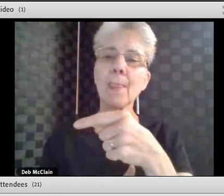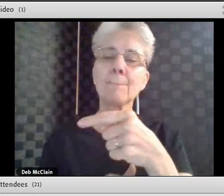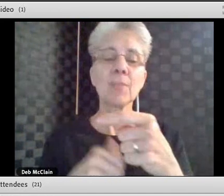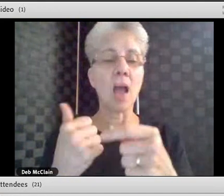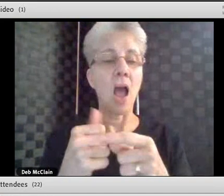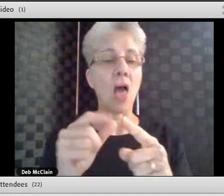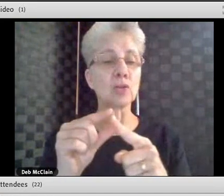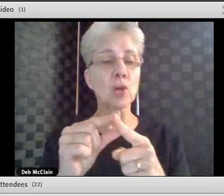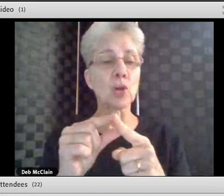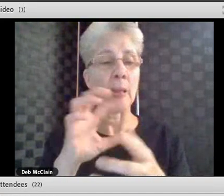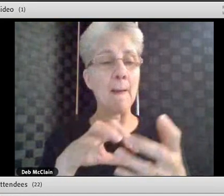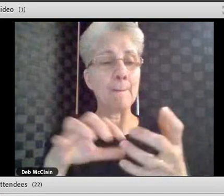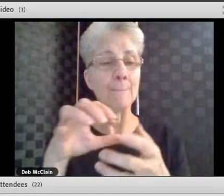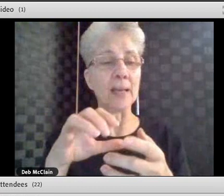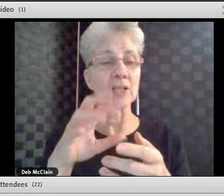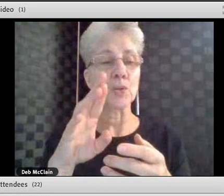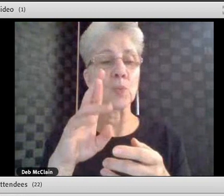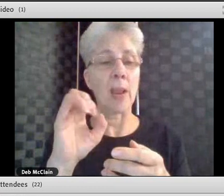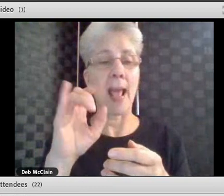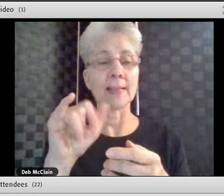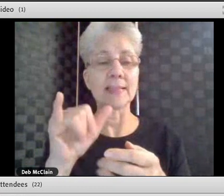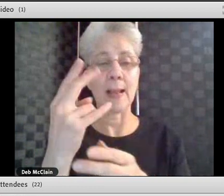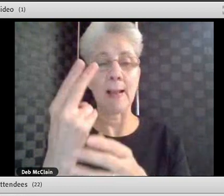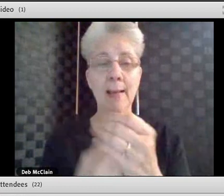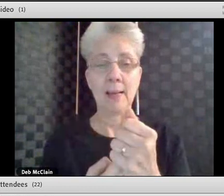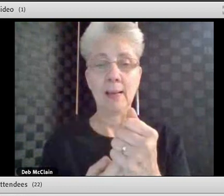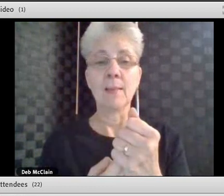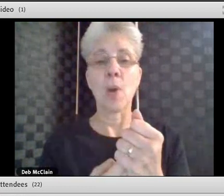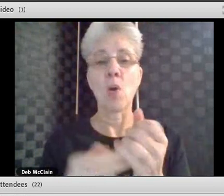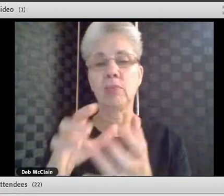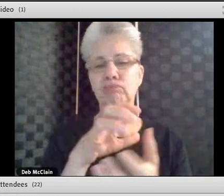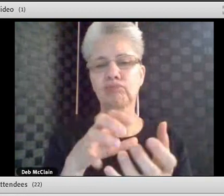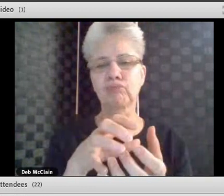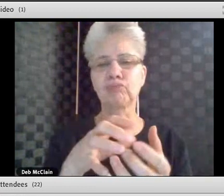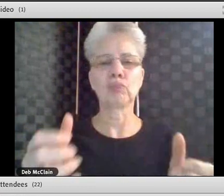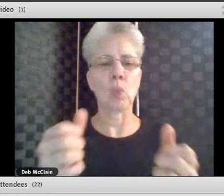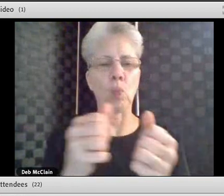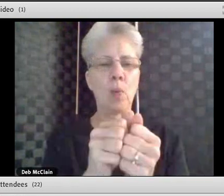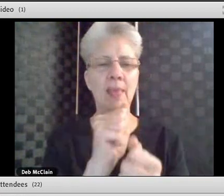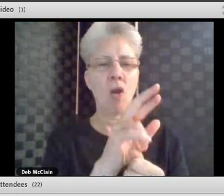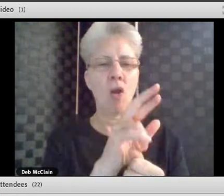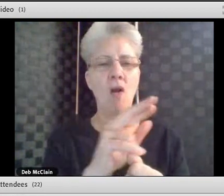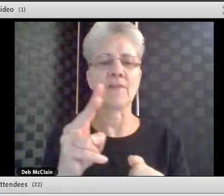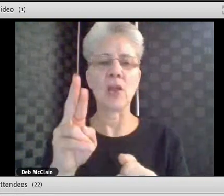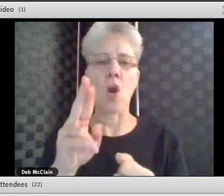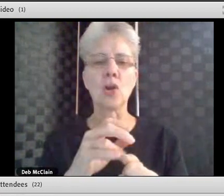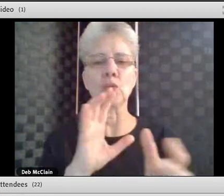It combines elements of both AR and VR, and you can interact with real objects, so people at Honda